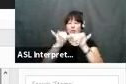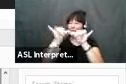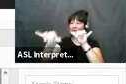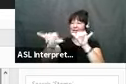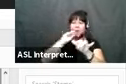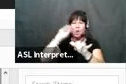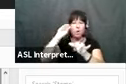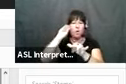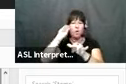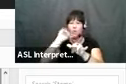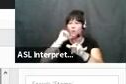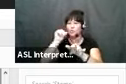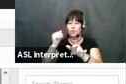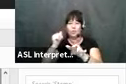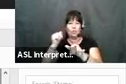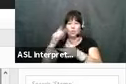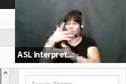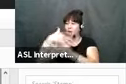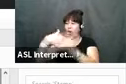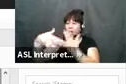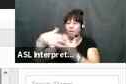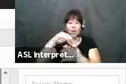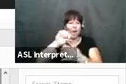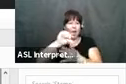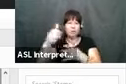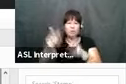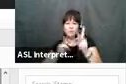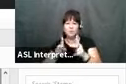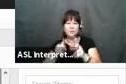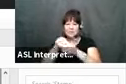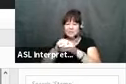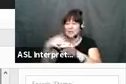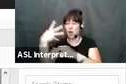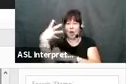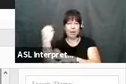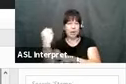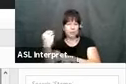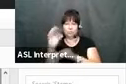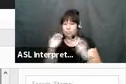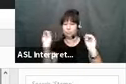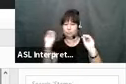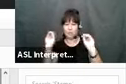and don't gather in large groups, either indoors or outdoors. We can encourage workers to stay home when ill,